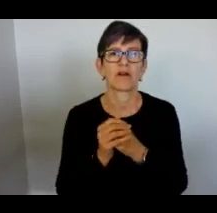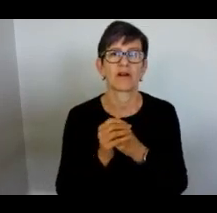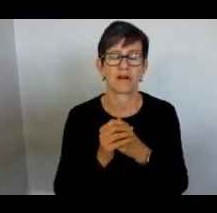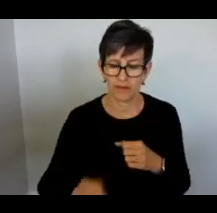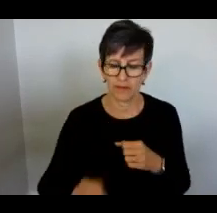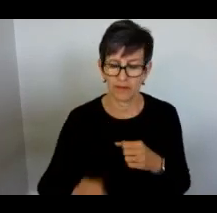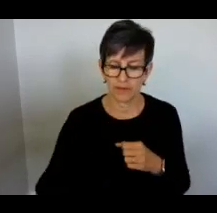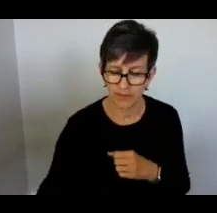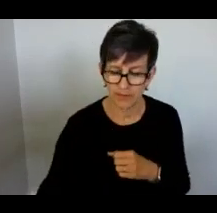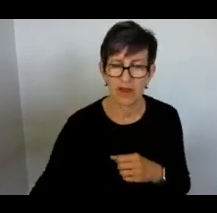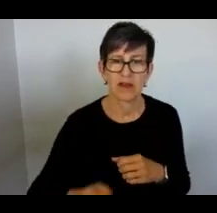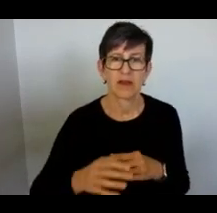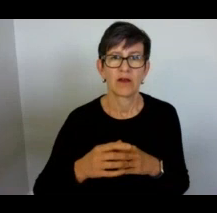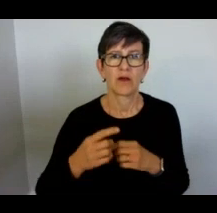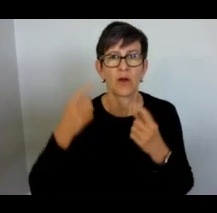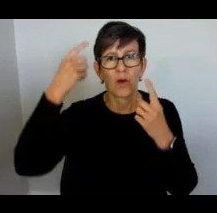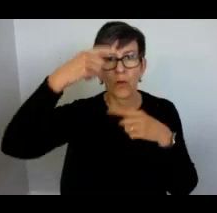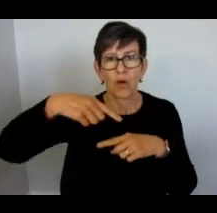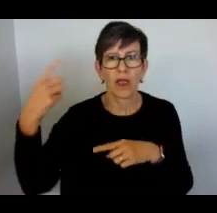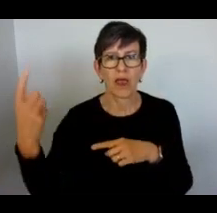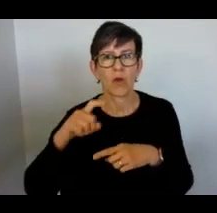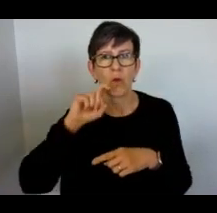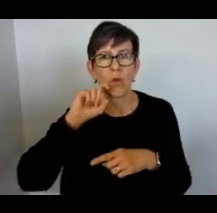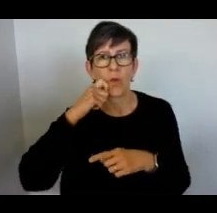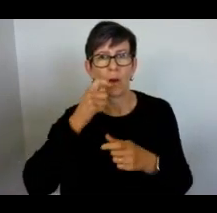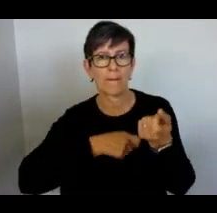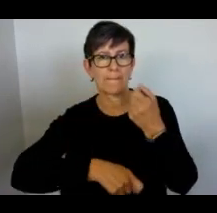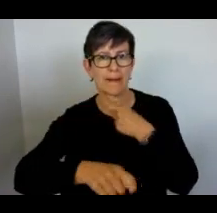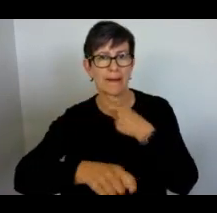child safety...guardian for a young person. This obviously would be important from transitional to